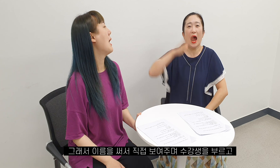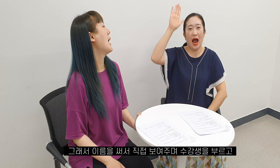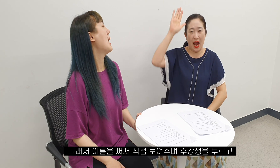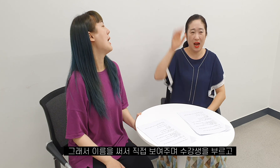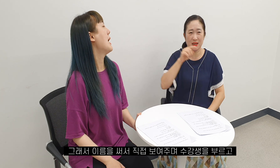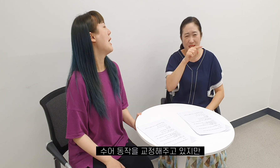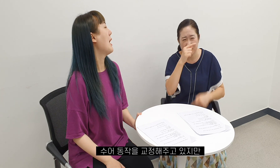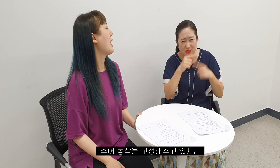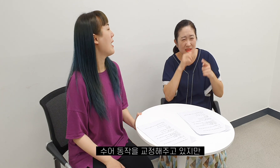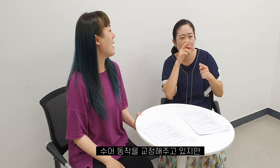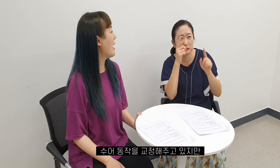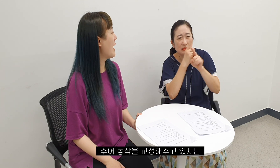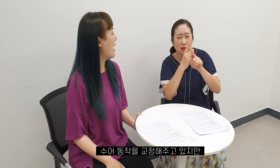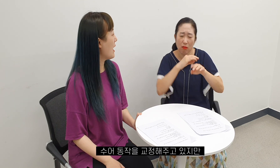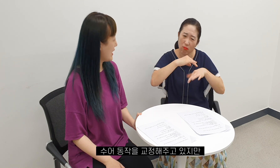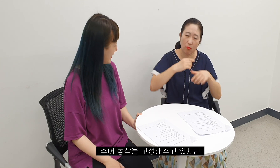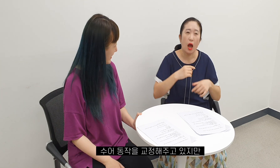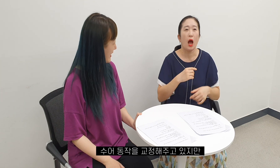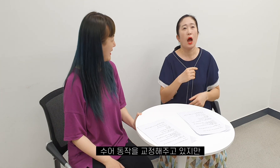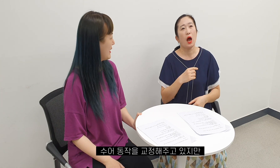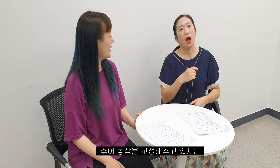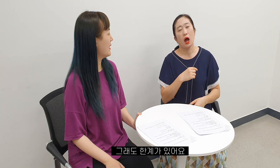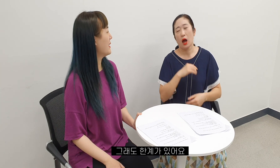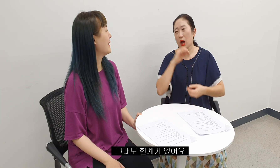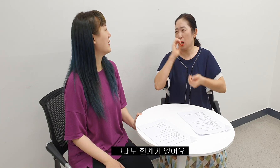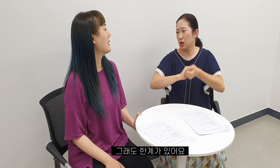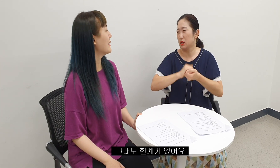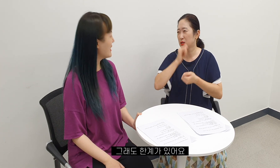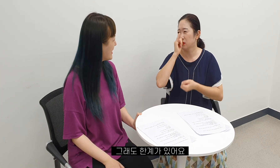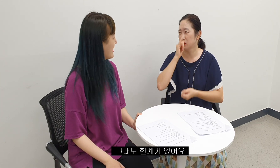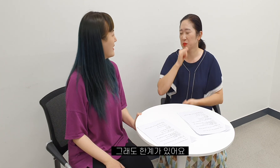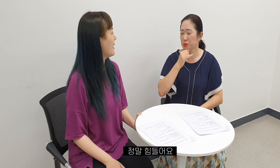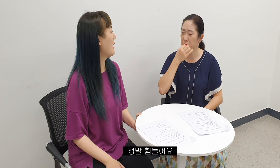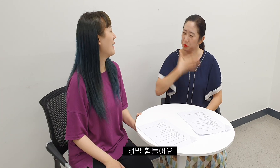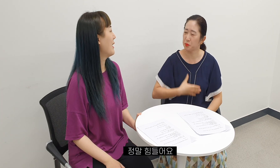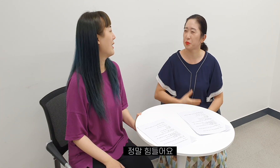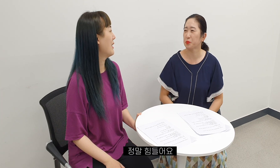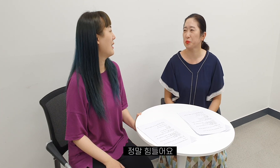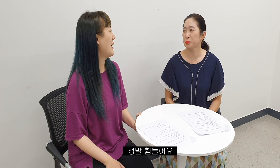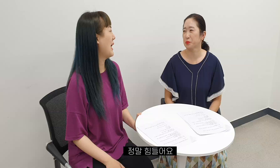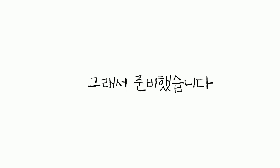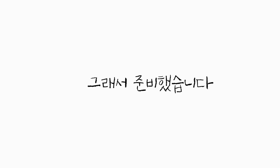and correct sign language movements, but there are still limitations. It's really hard.